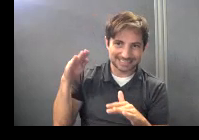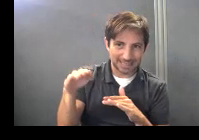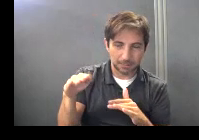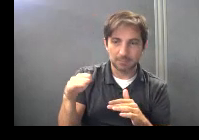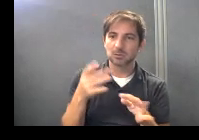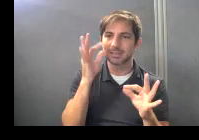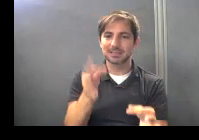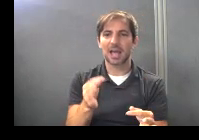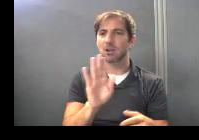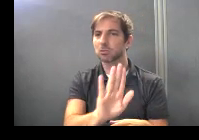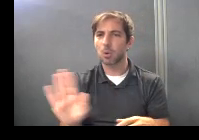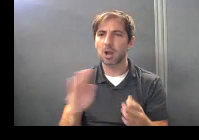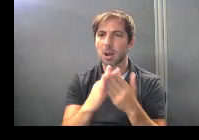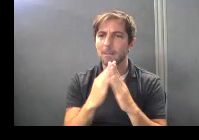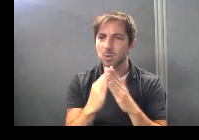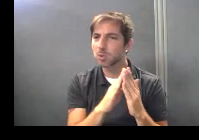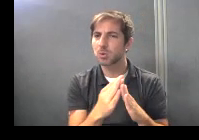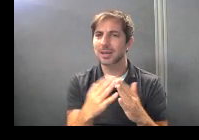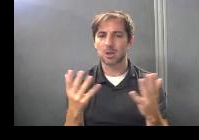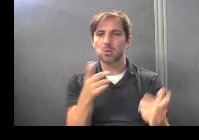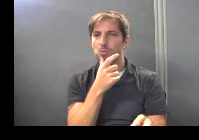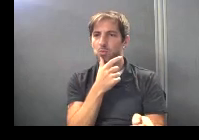ARE THEIR NEEDS AND INTERESTS? COMMUNICATION IS KEY.